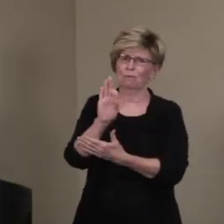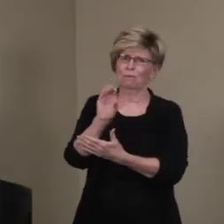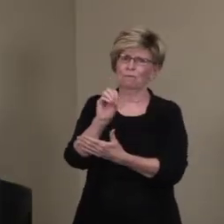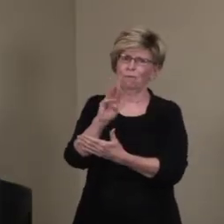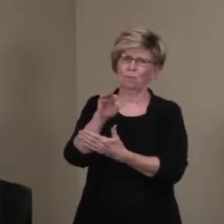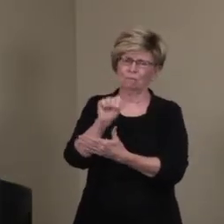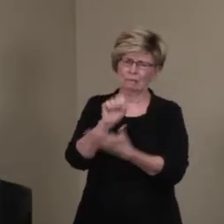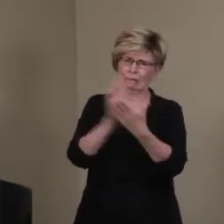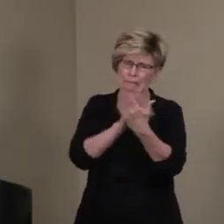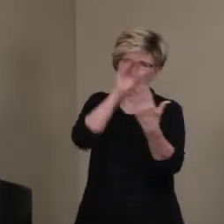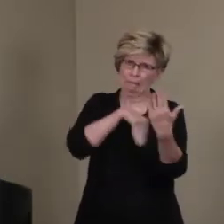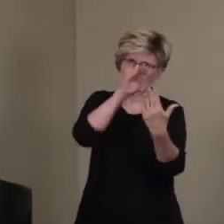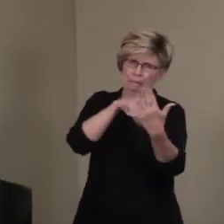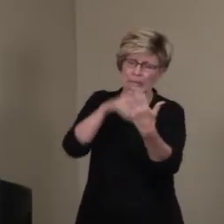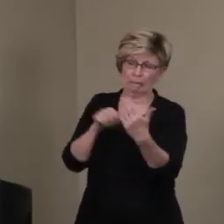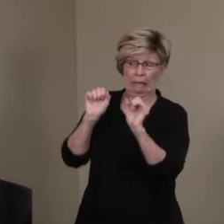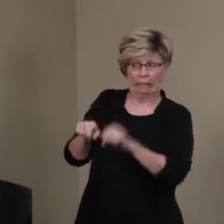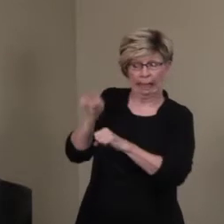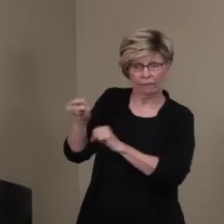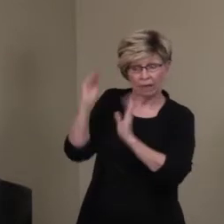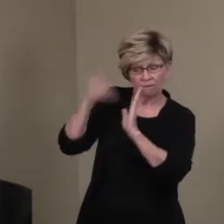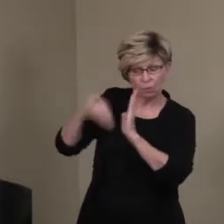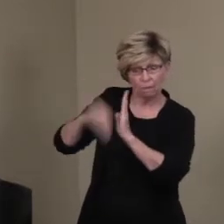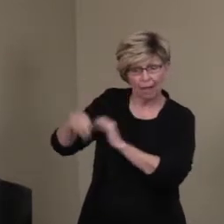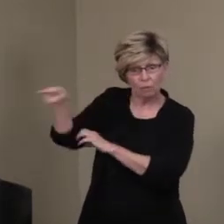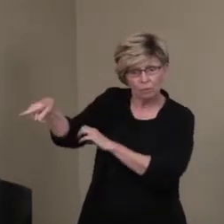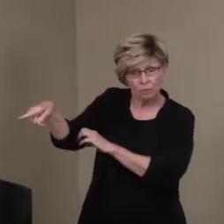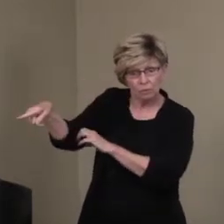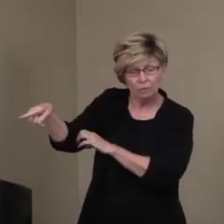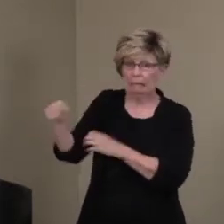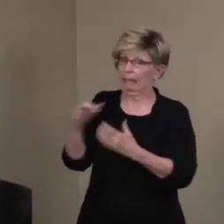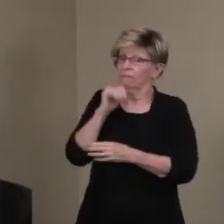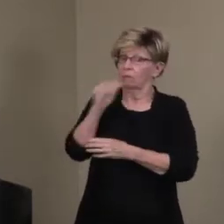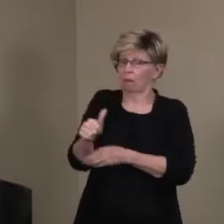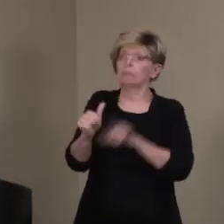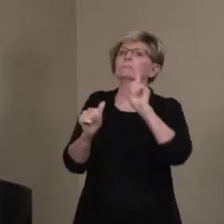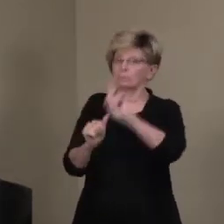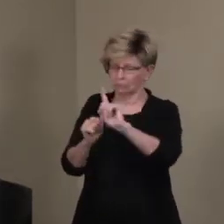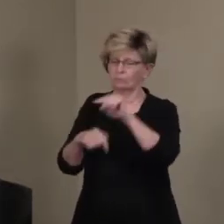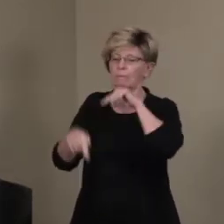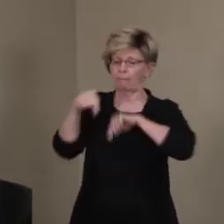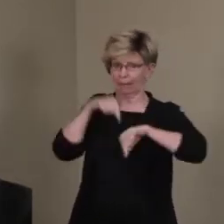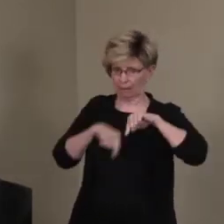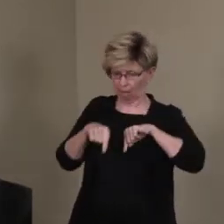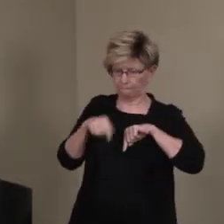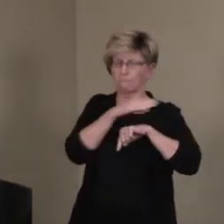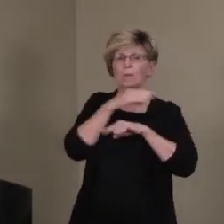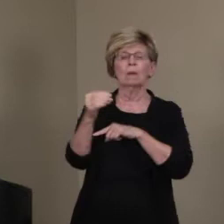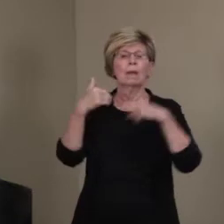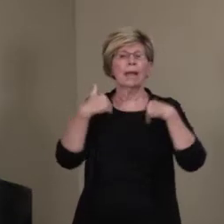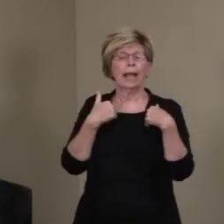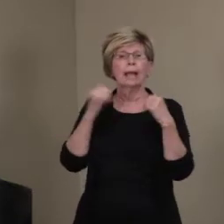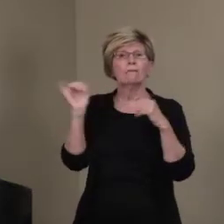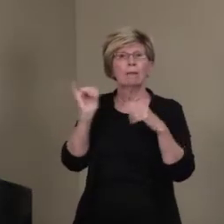usually a stack of papers to fill out can the student fill them out and if not